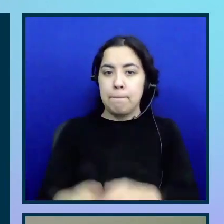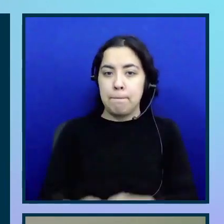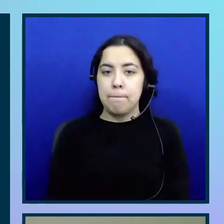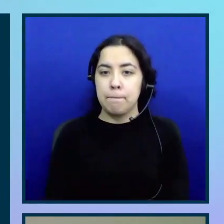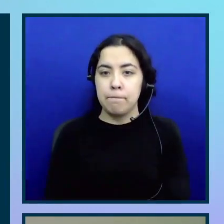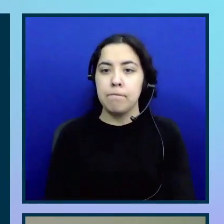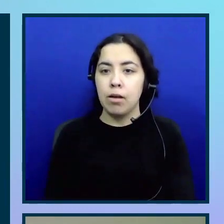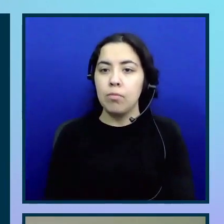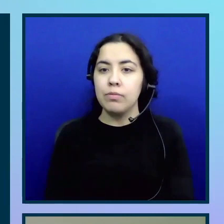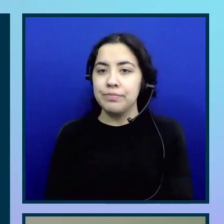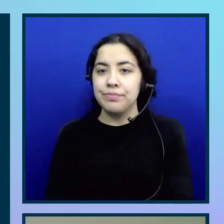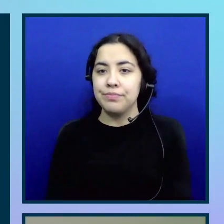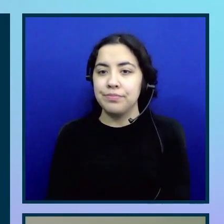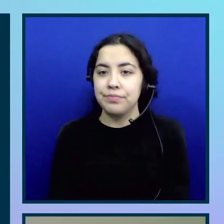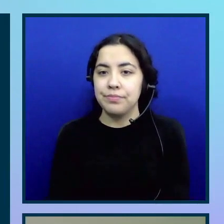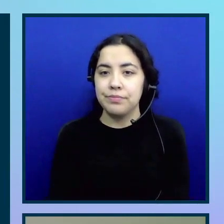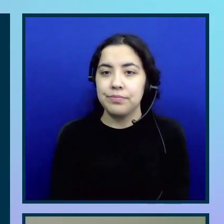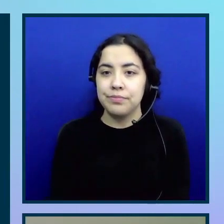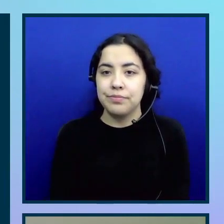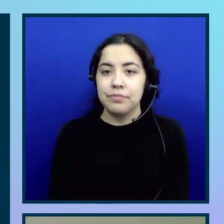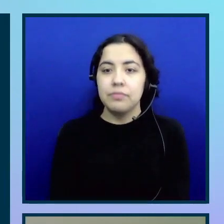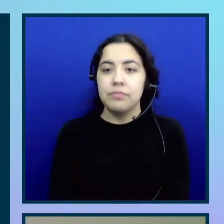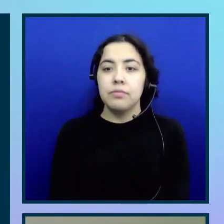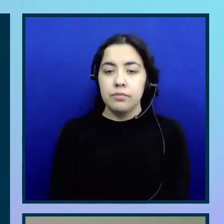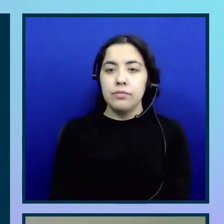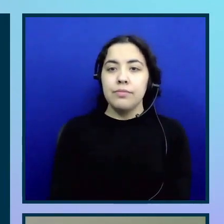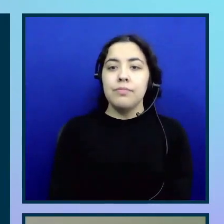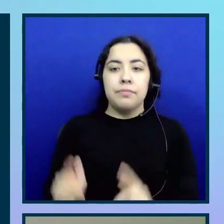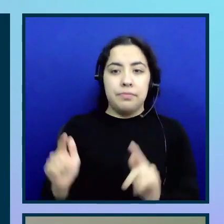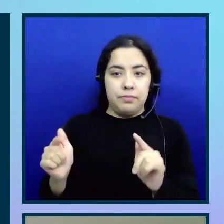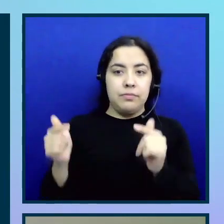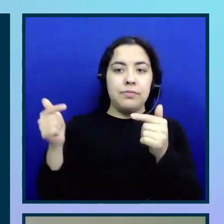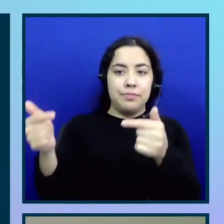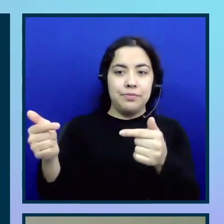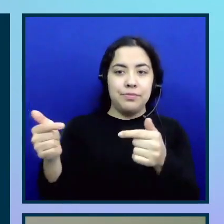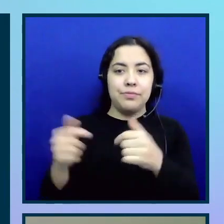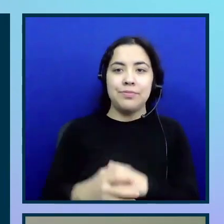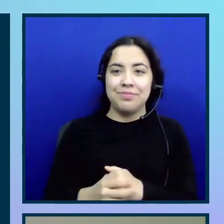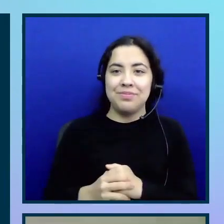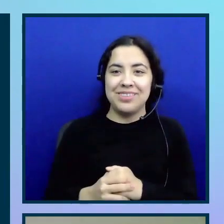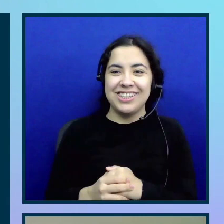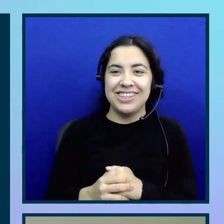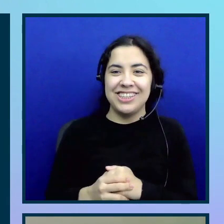Now, let's go way off the map to "The Cursèd ARIAs". When you're doing this,